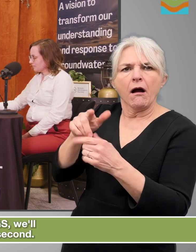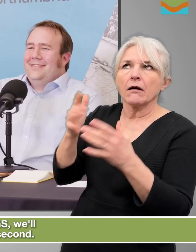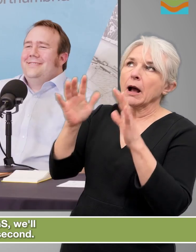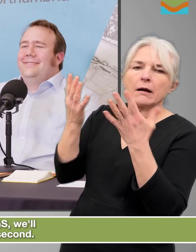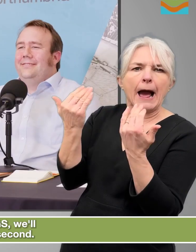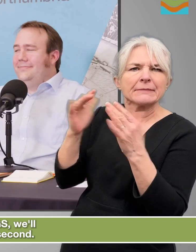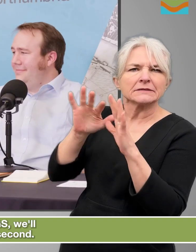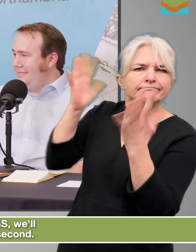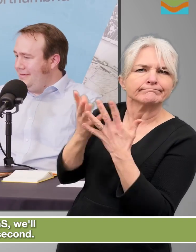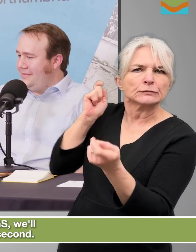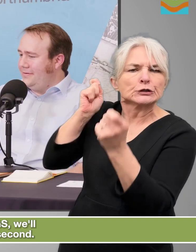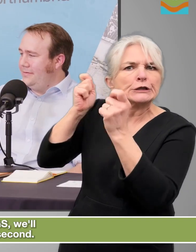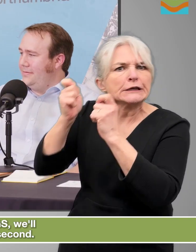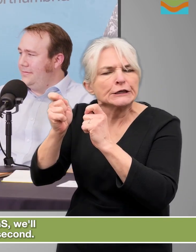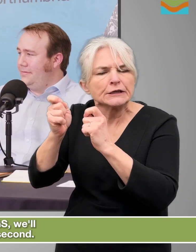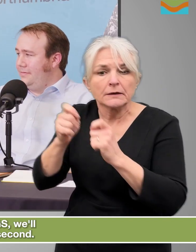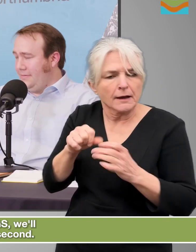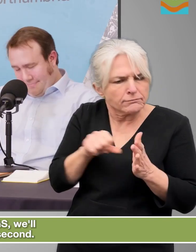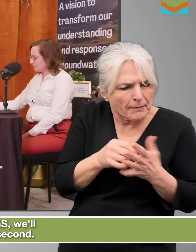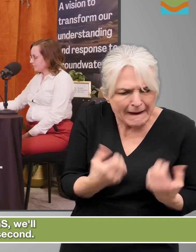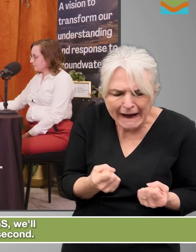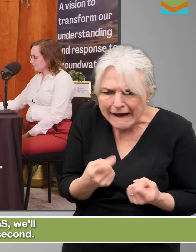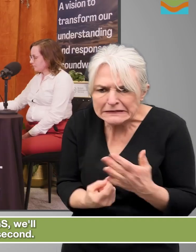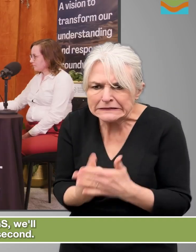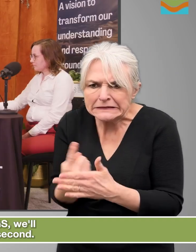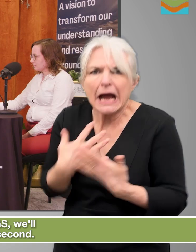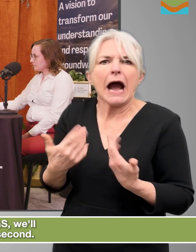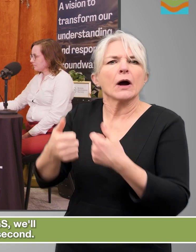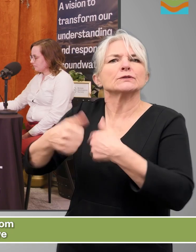We have Tim Kearsley from BGS, we'll find out more about BGS in a second.